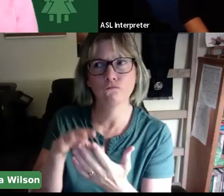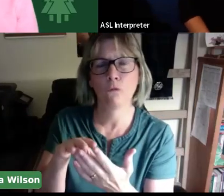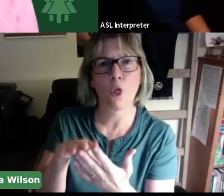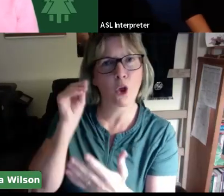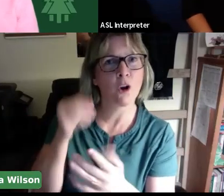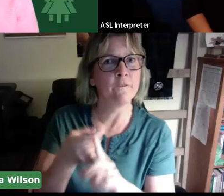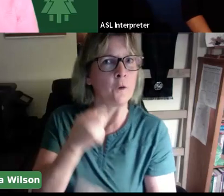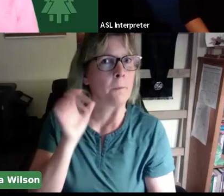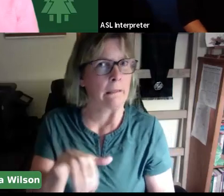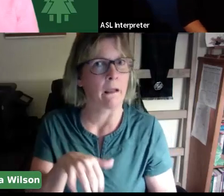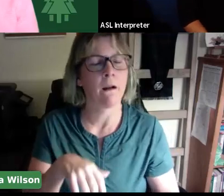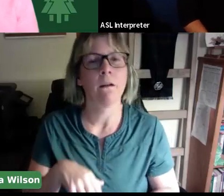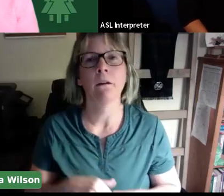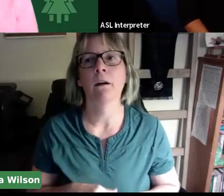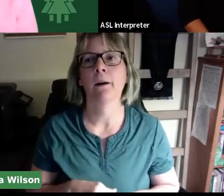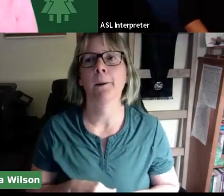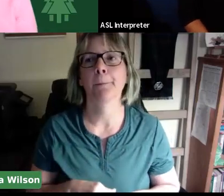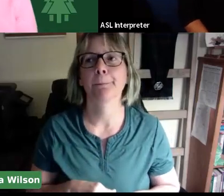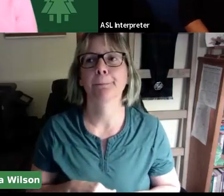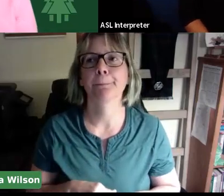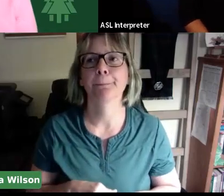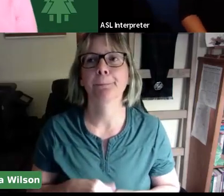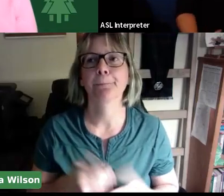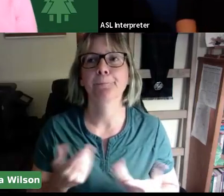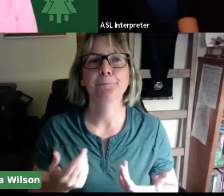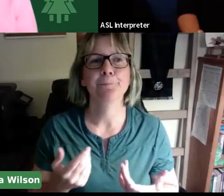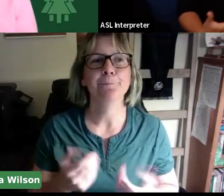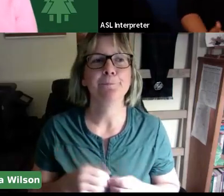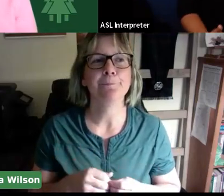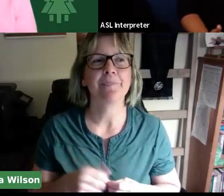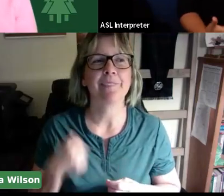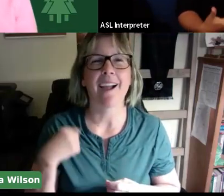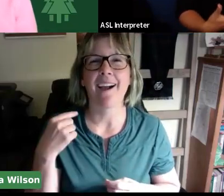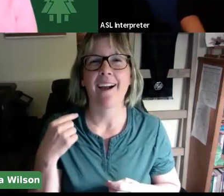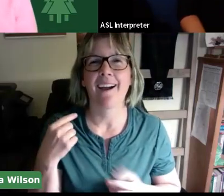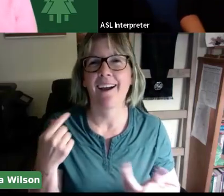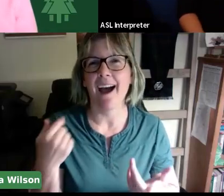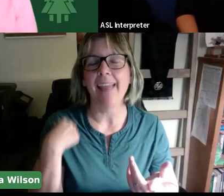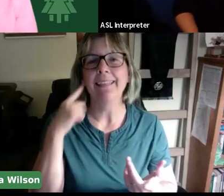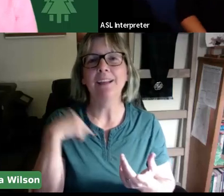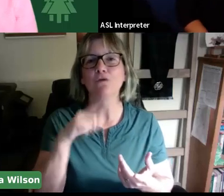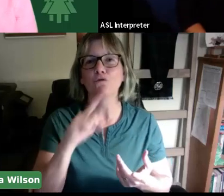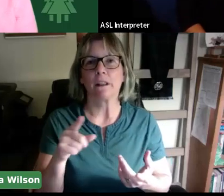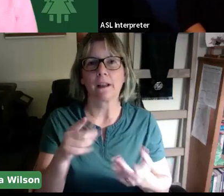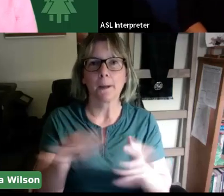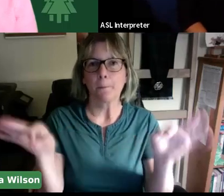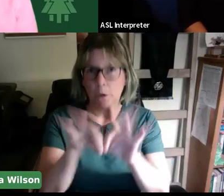Then adopt to what they need, learn from them and take what they have to say in as part of their needs.